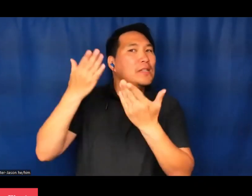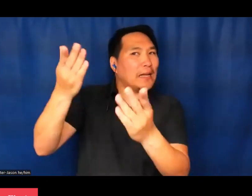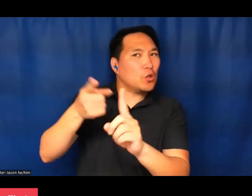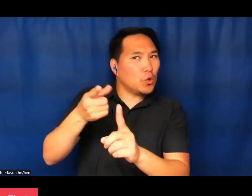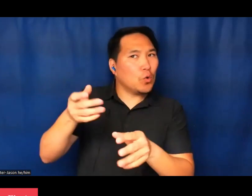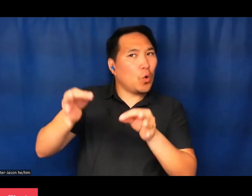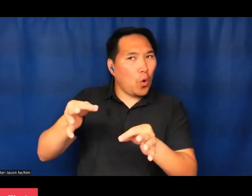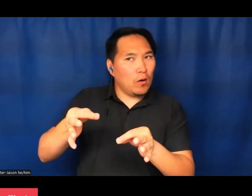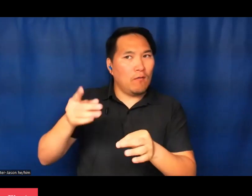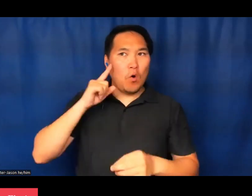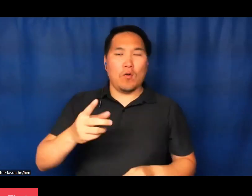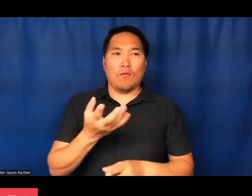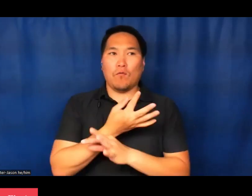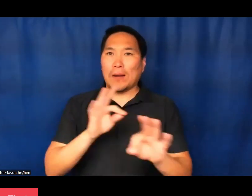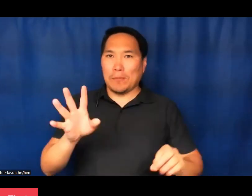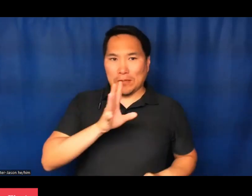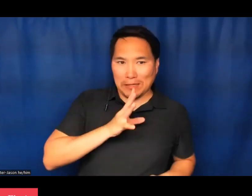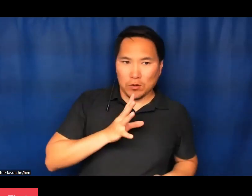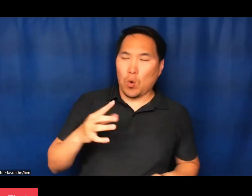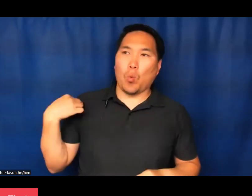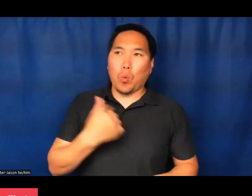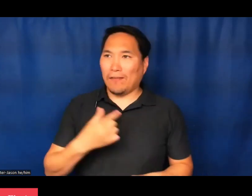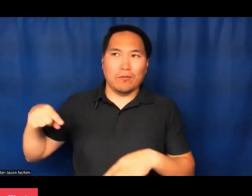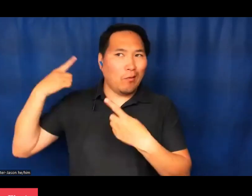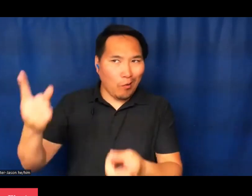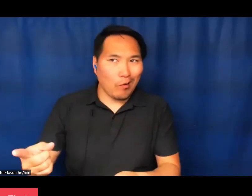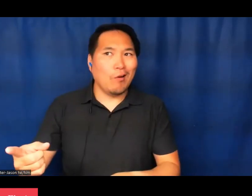Many of us have long been watching this court worried that it's going to take up the free